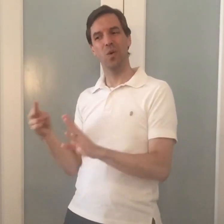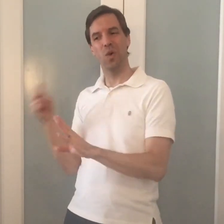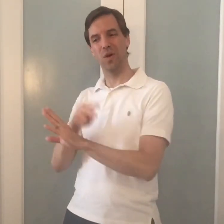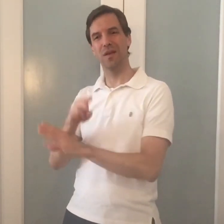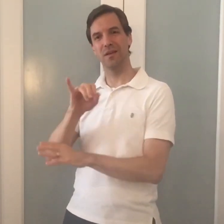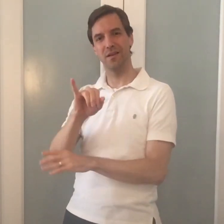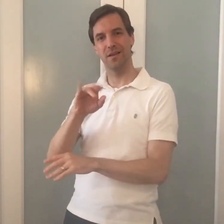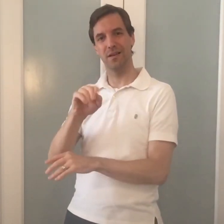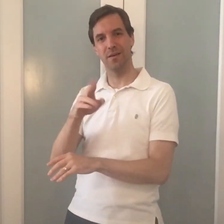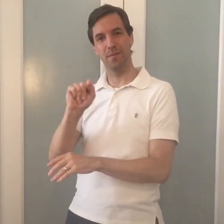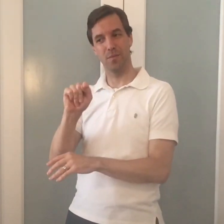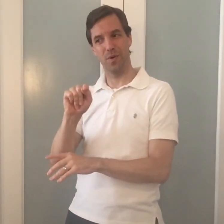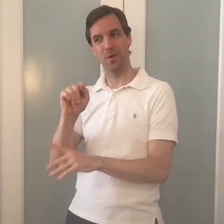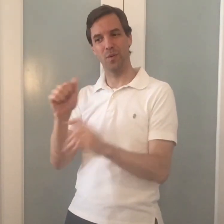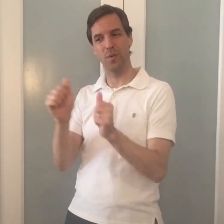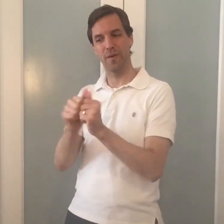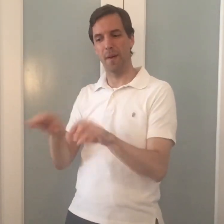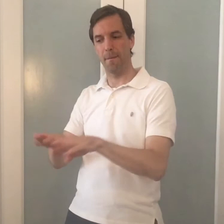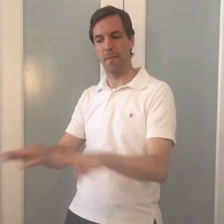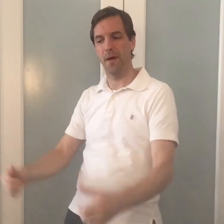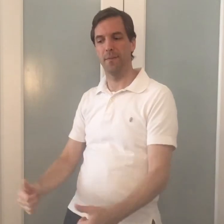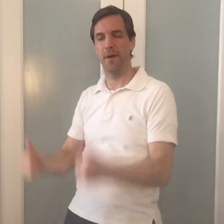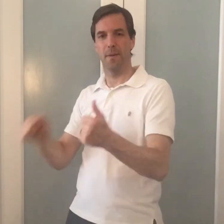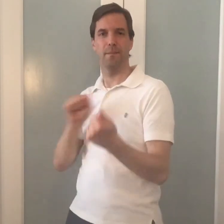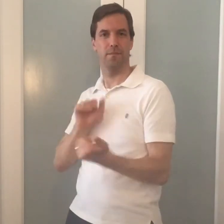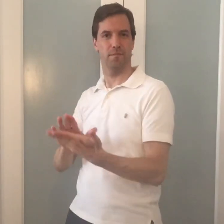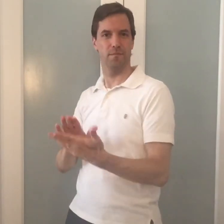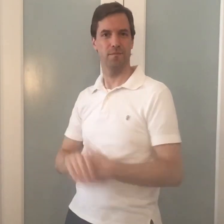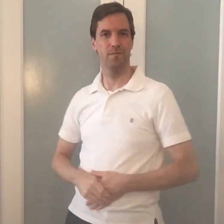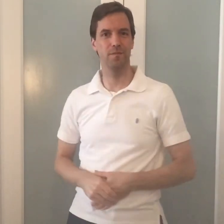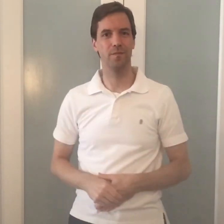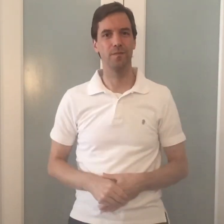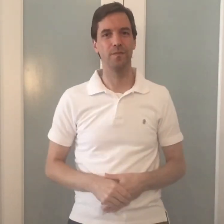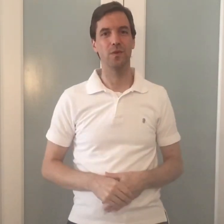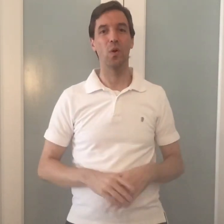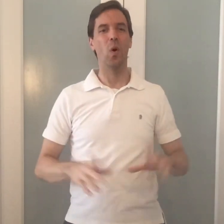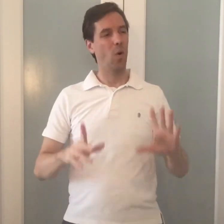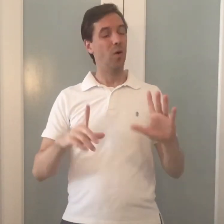are still struggling, we want to be able to relate their language input to